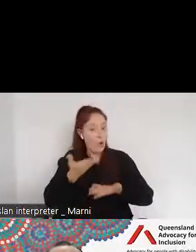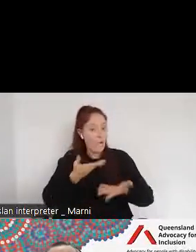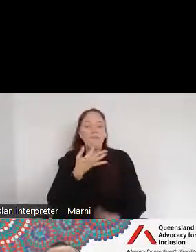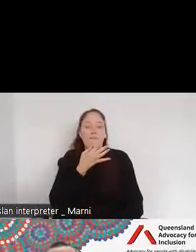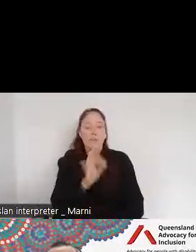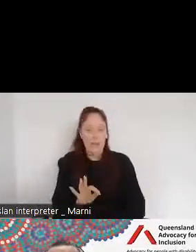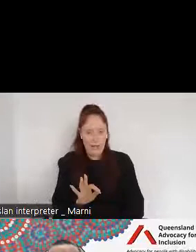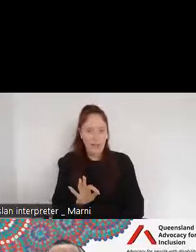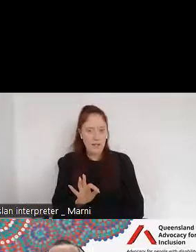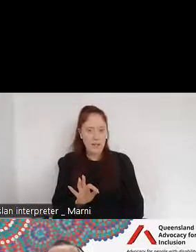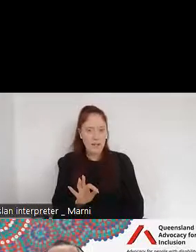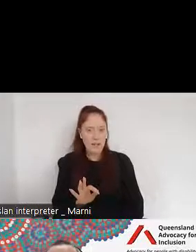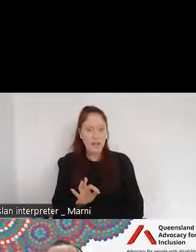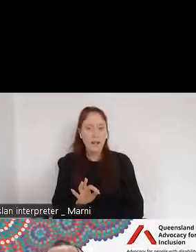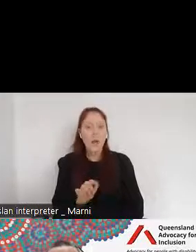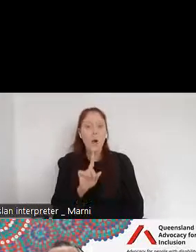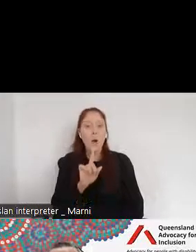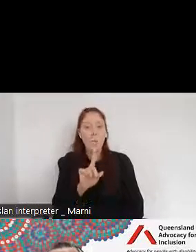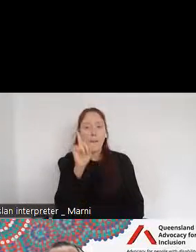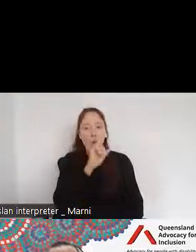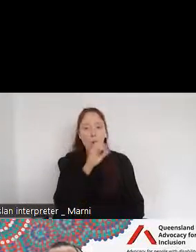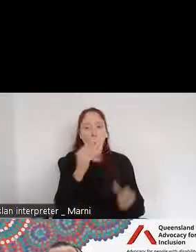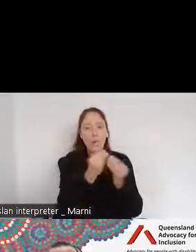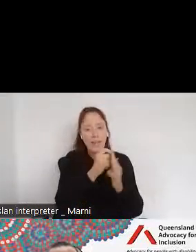we only assist people with disability and who are under the guardianship or administration